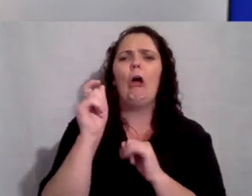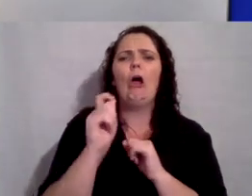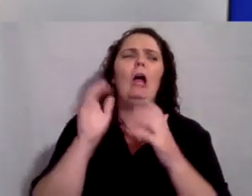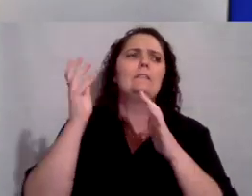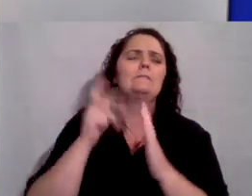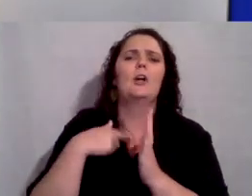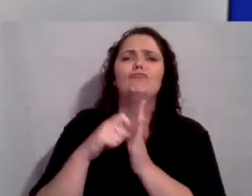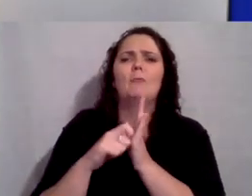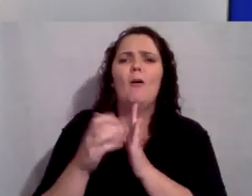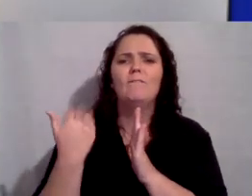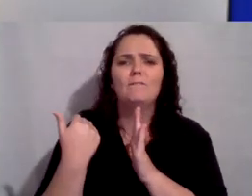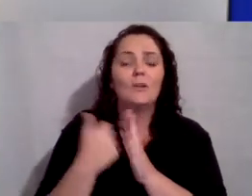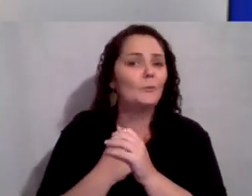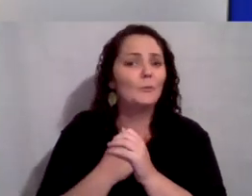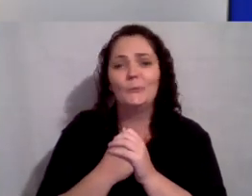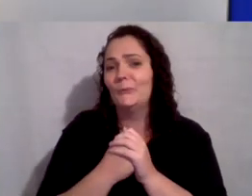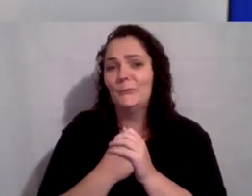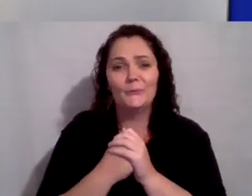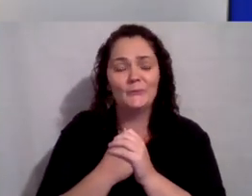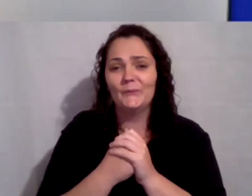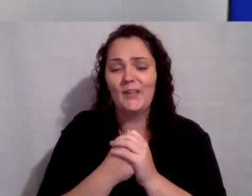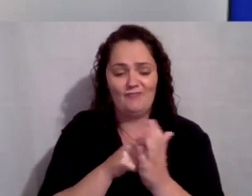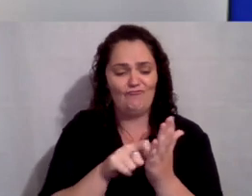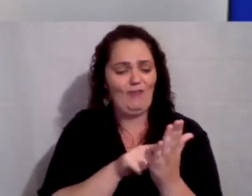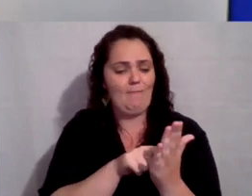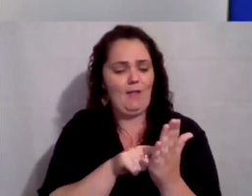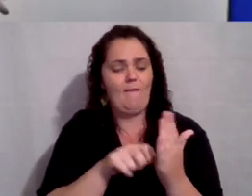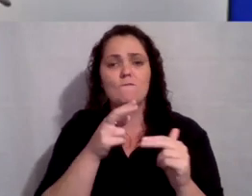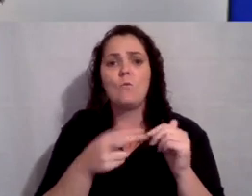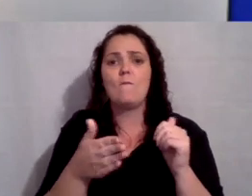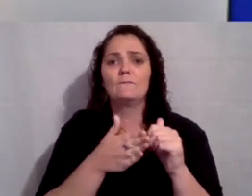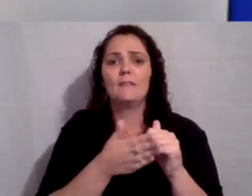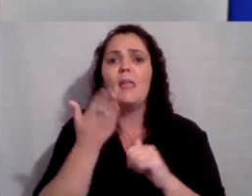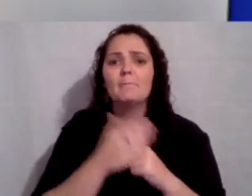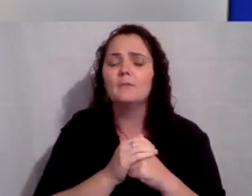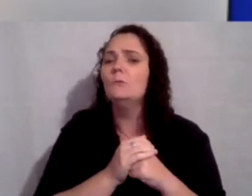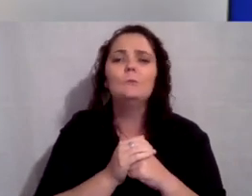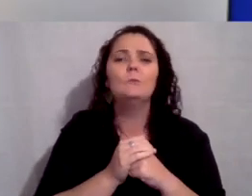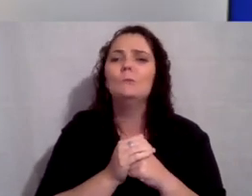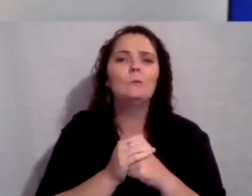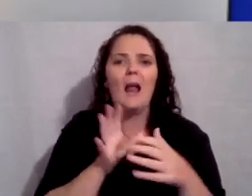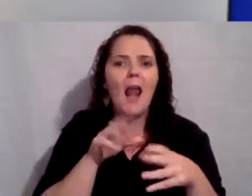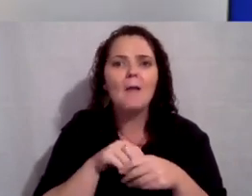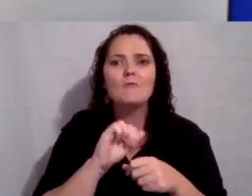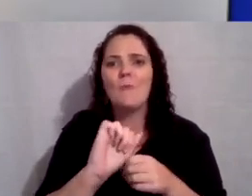right, we're thinking about erasure as something which isn't a correction, we're thinking about is something which is part of your